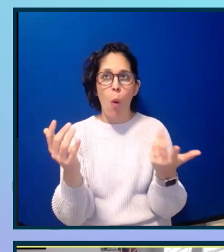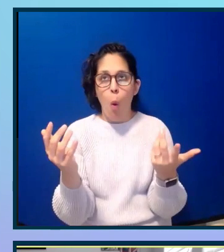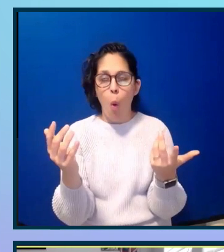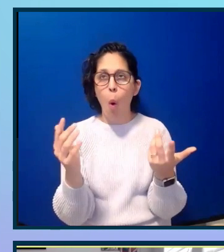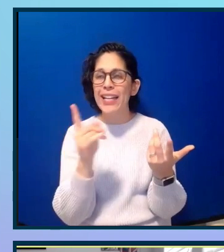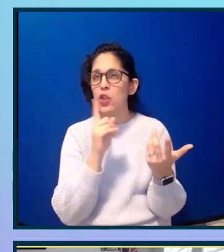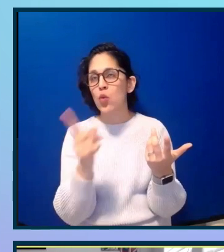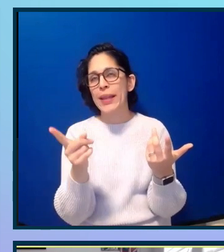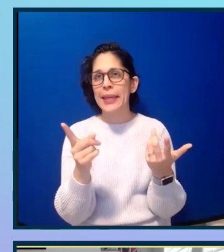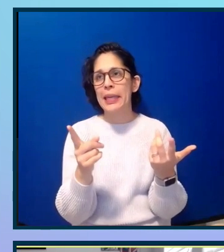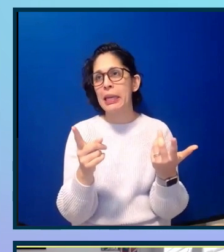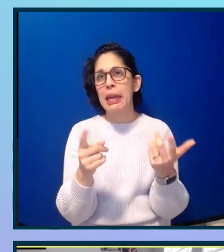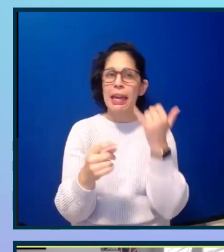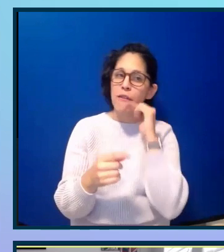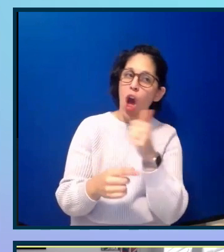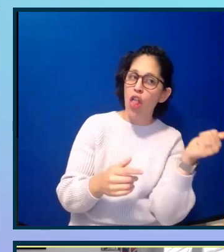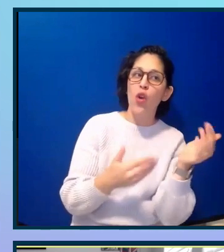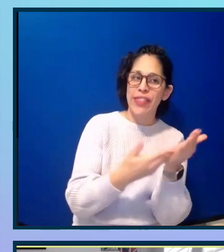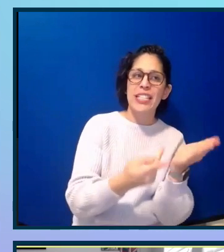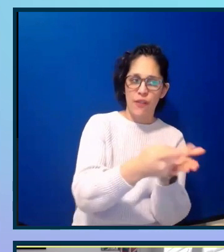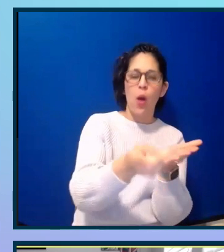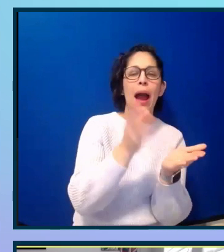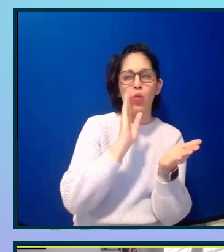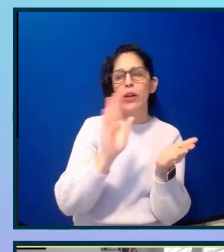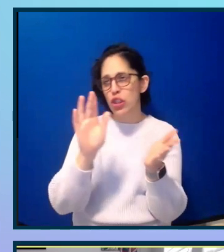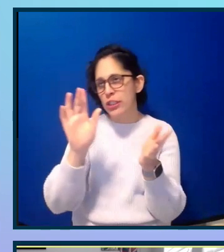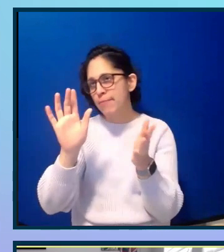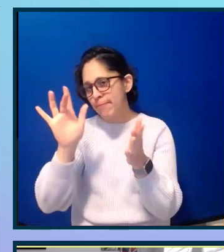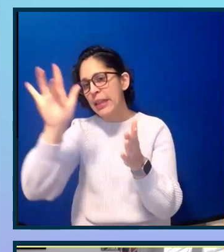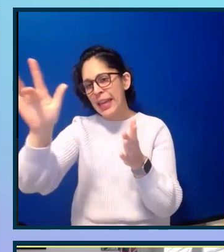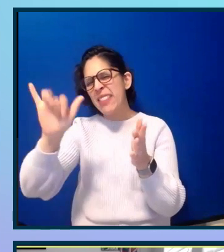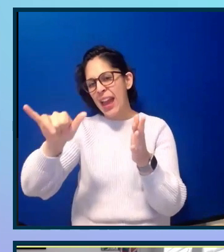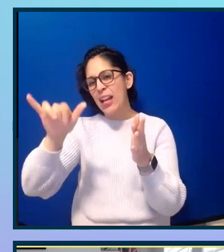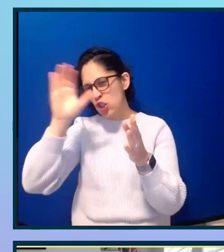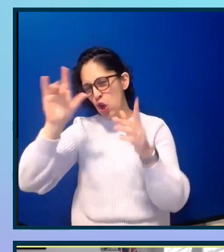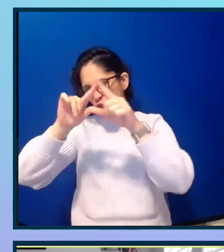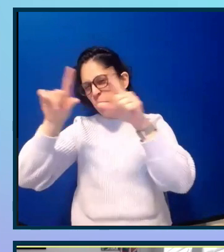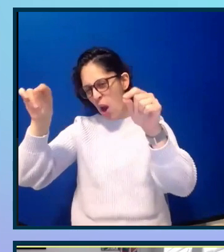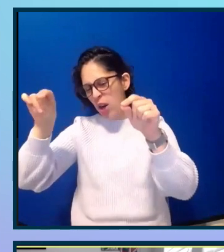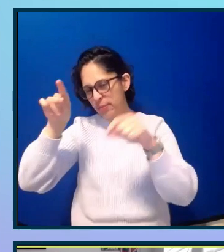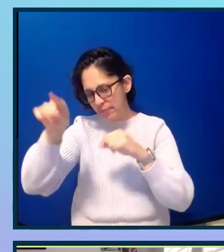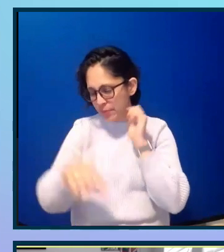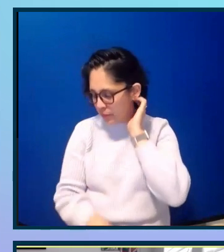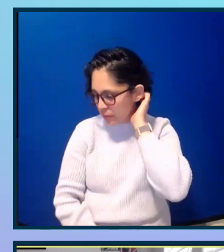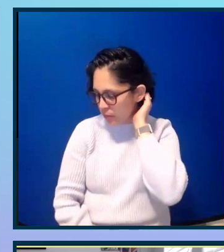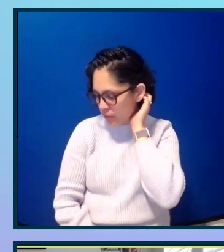again, when all else fails. So when somebody gets to needing to be able to kind of use